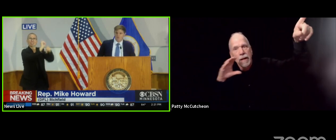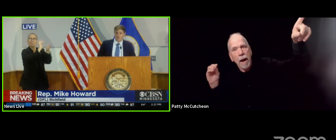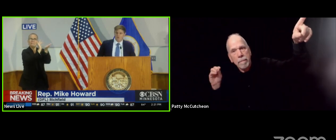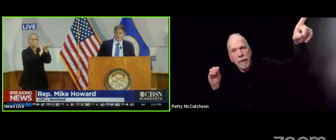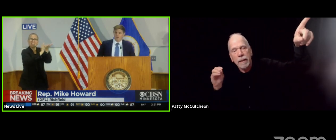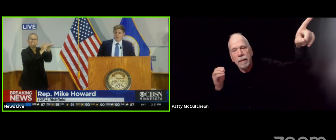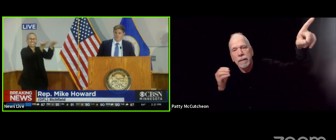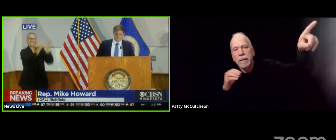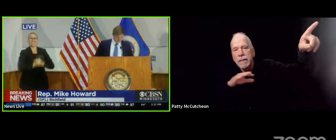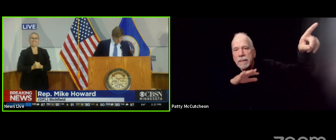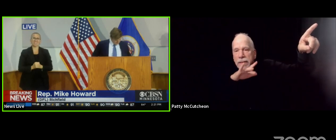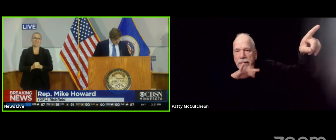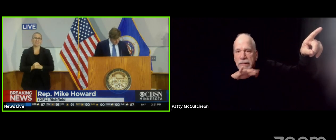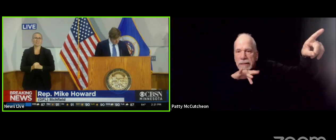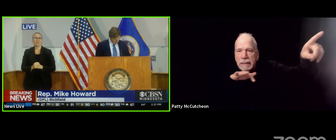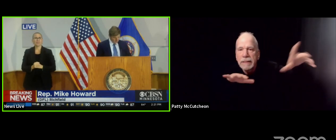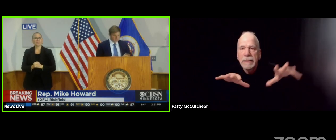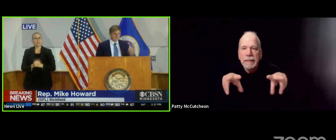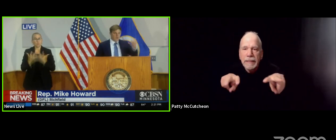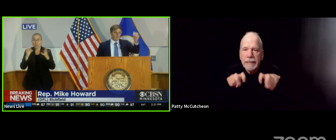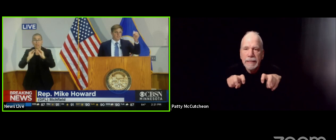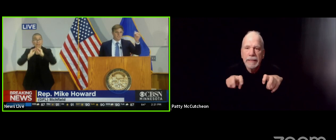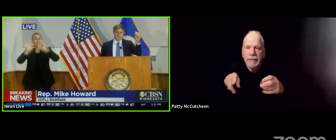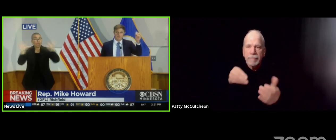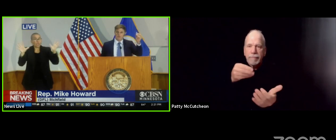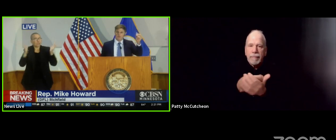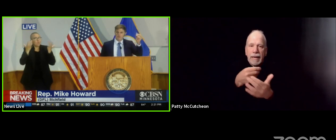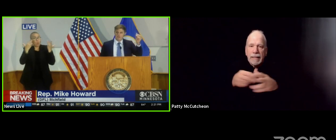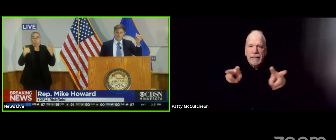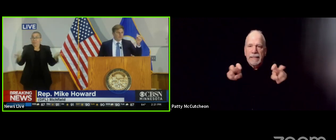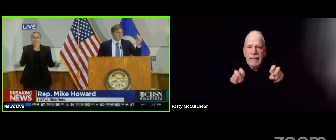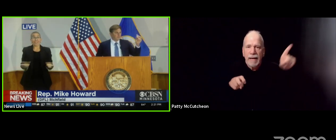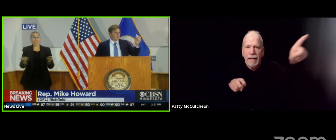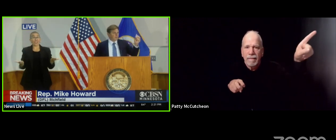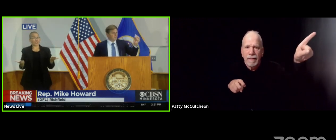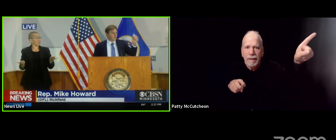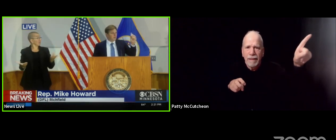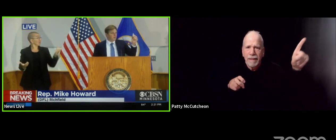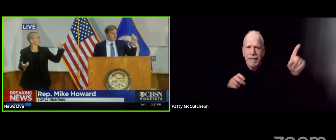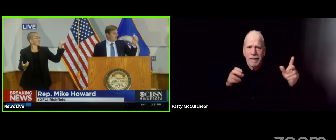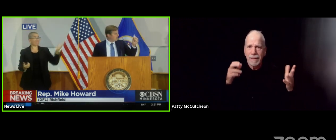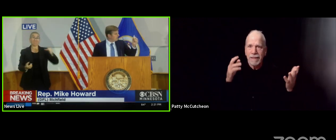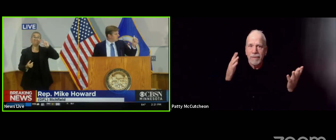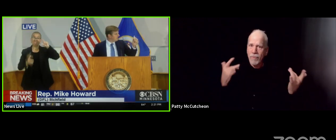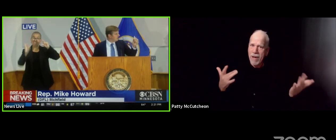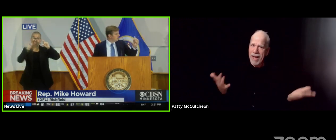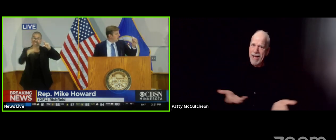WHY WE'RE HERE. THIS VIAL OF INSULIN THAT COST ABOUT $30 NOW